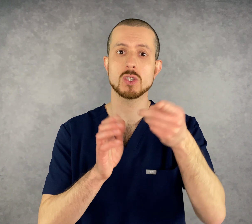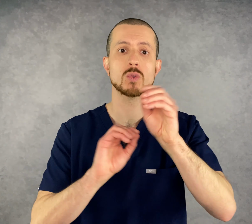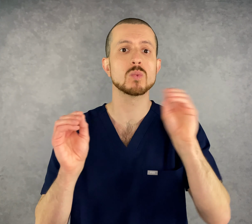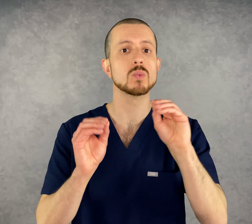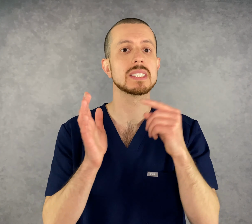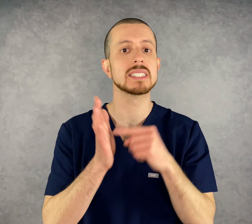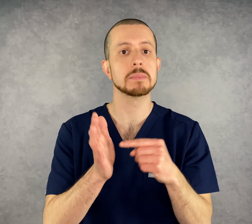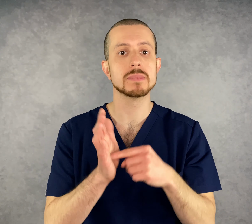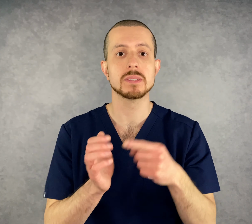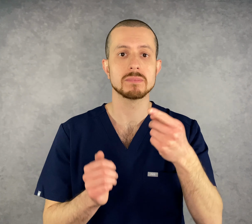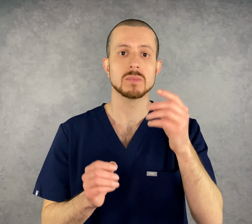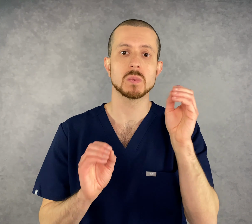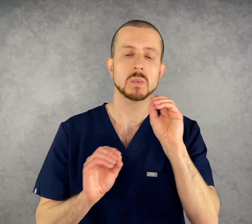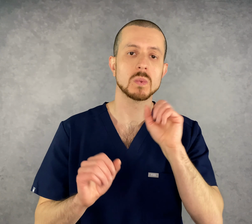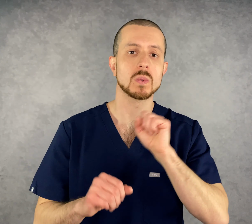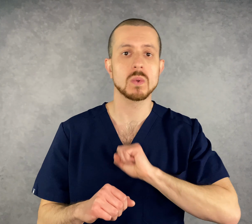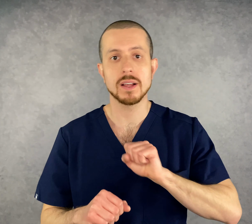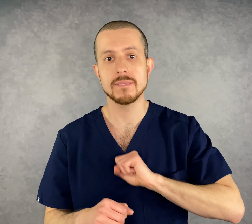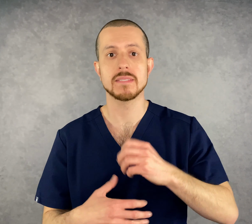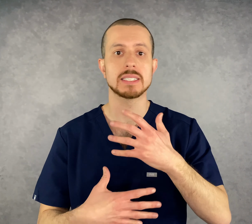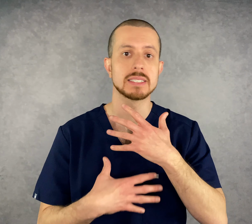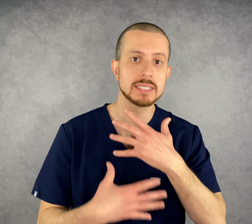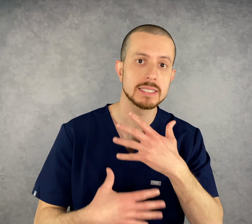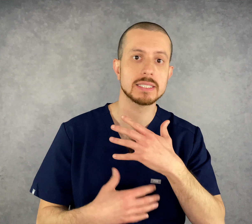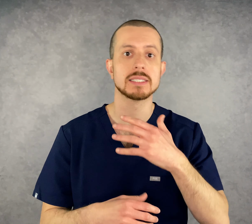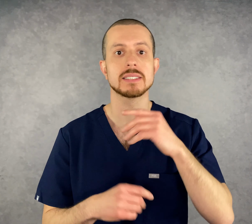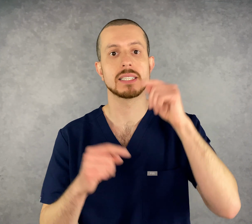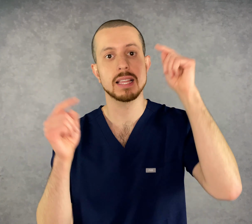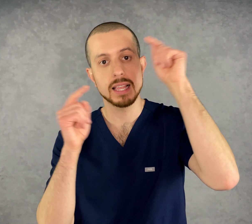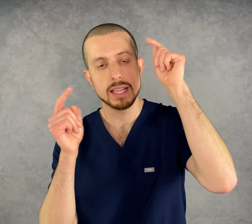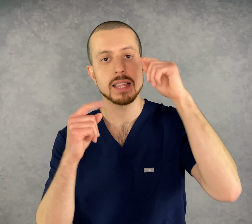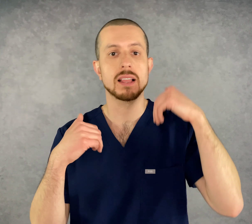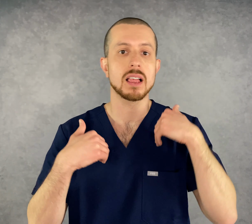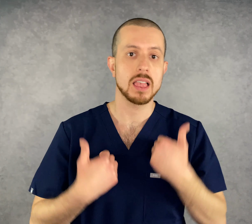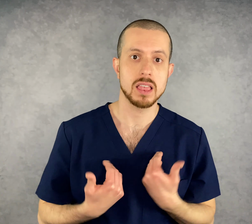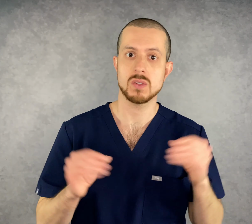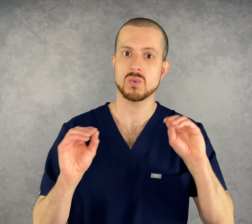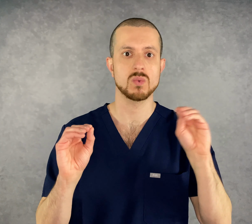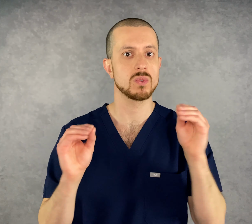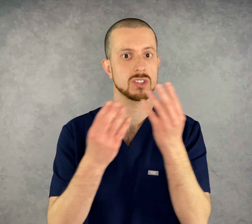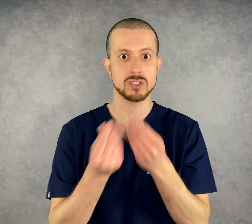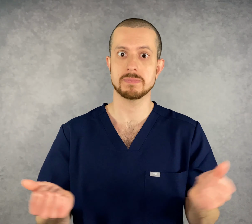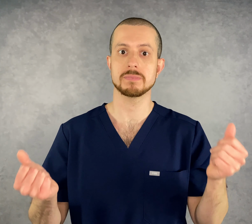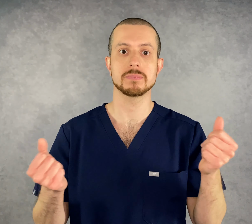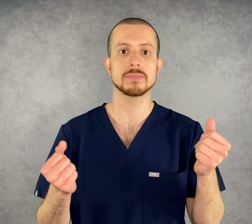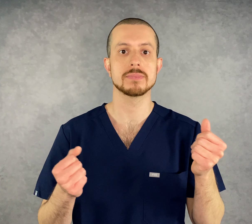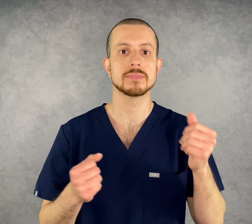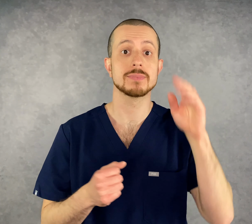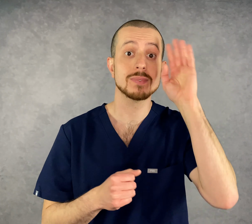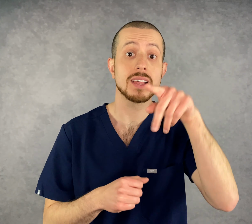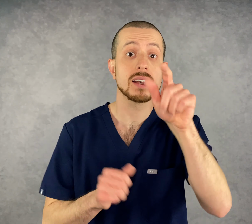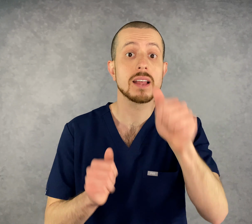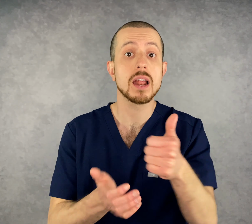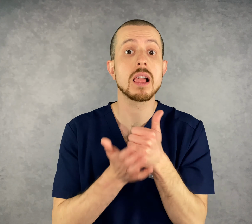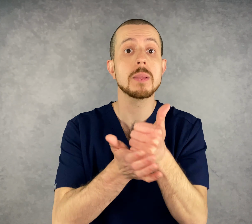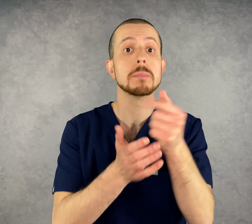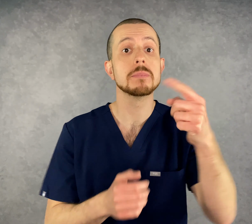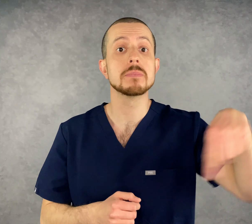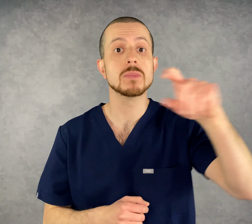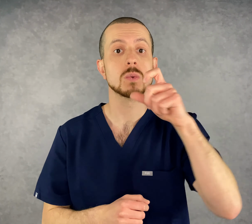Are you no longer symptomatic -- you no longer have a cough, shortness of breath, headache, or fatigue? Did you know that you would be able to help